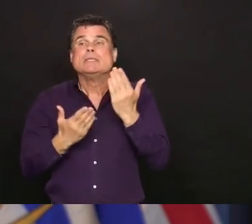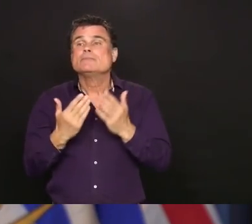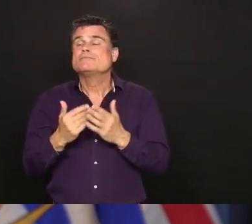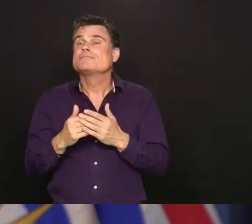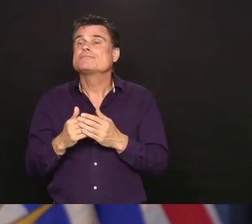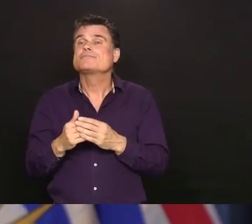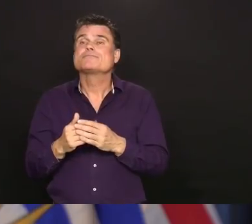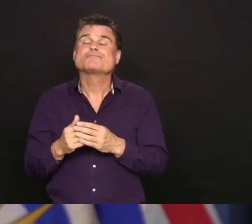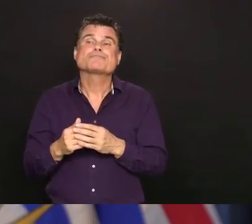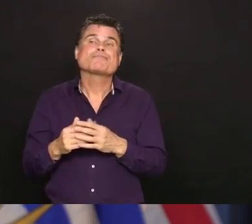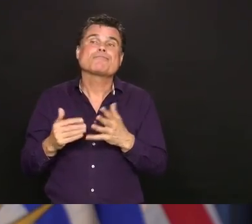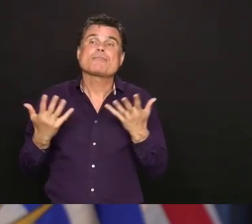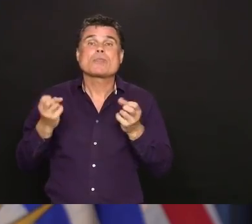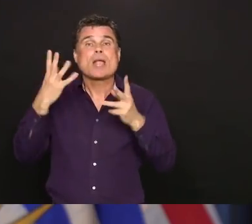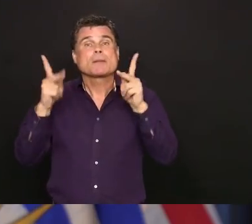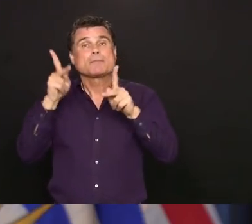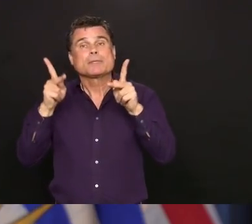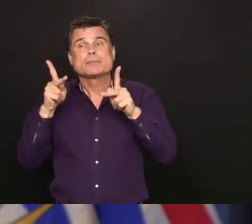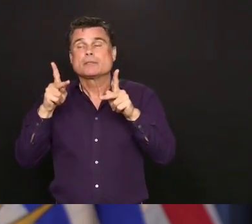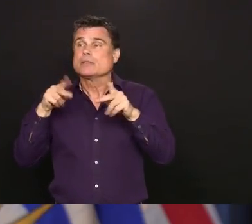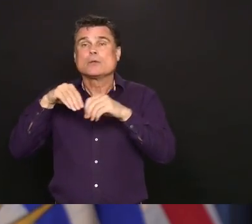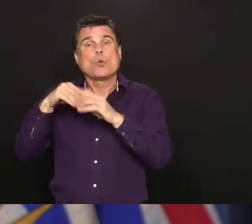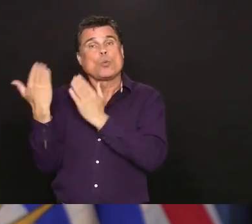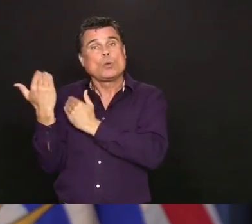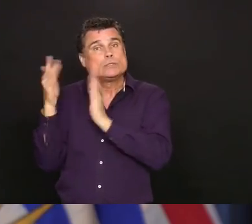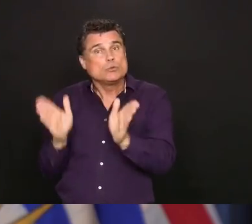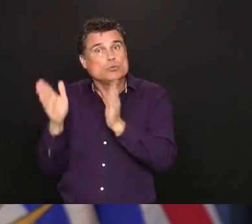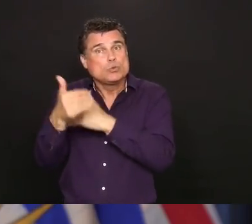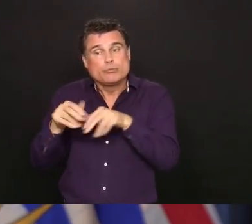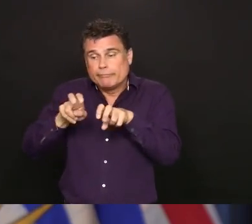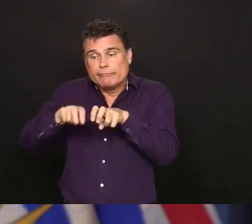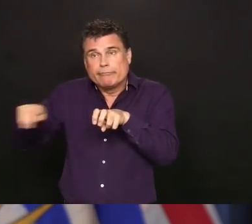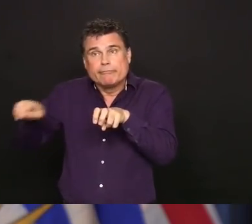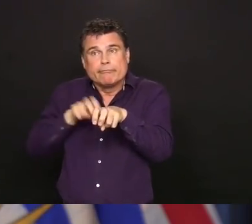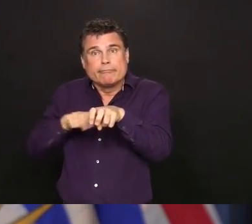We may not be able to see as many people in a day.